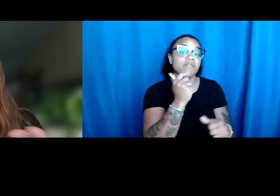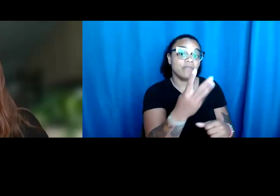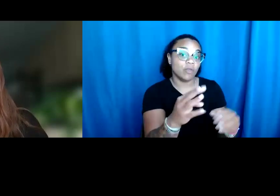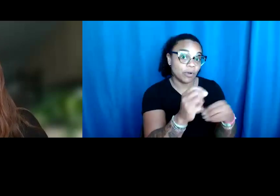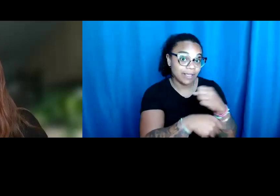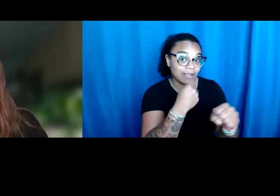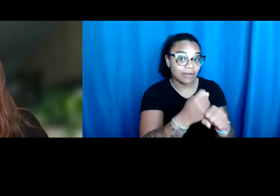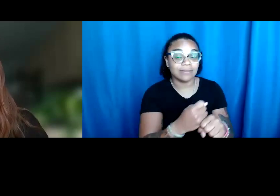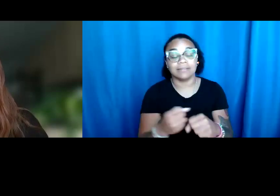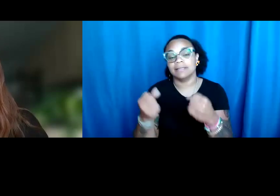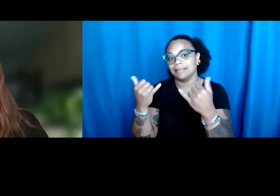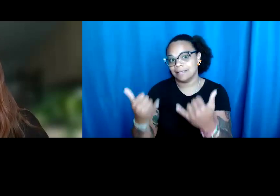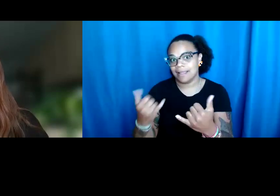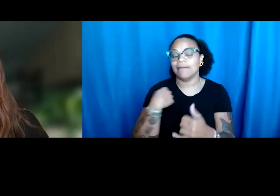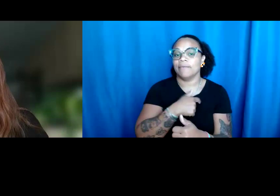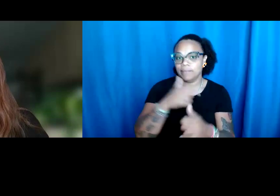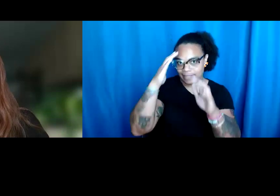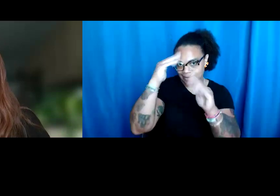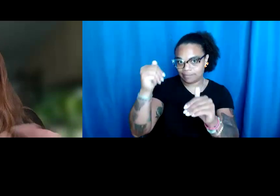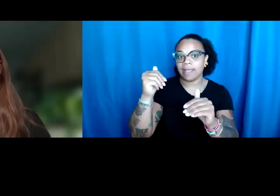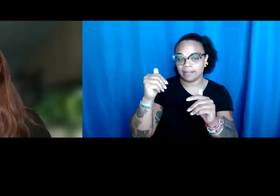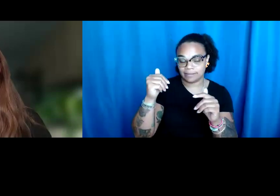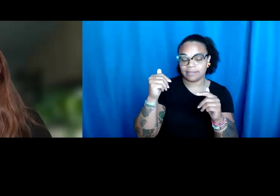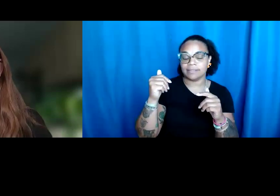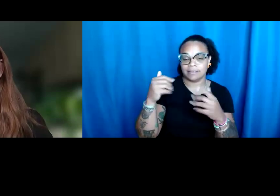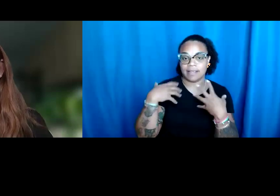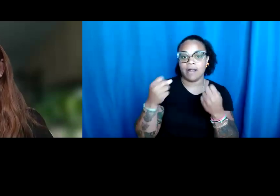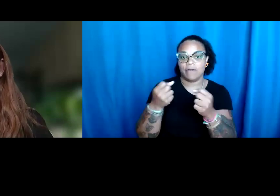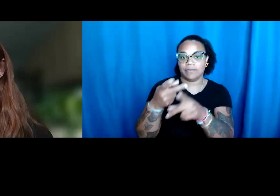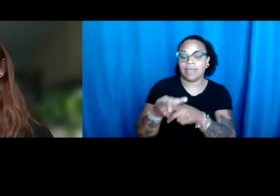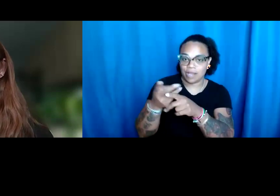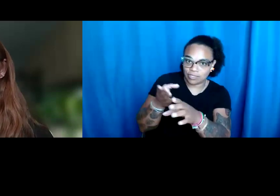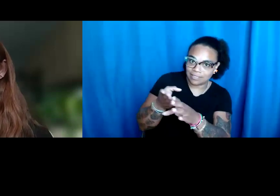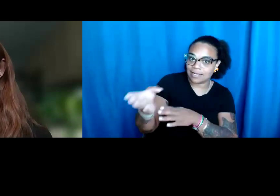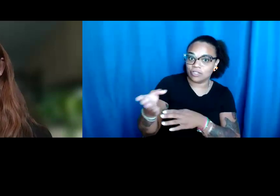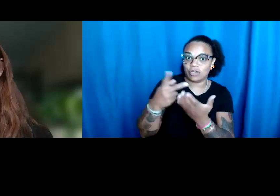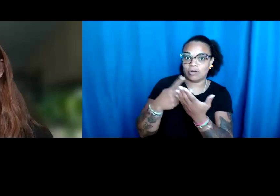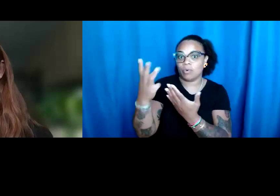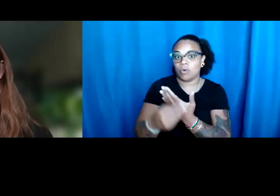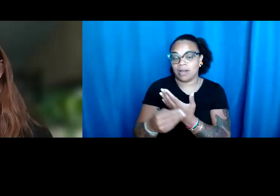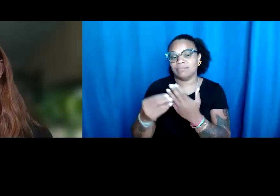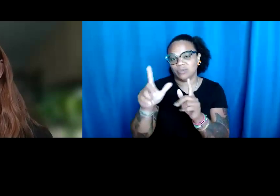At this point we do expect the health care sector program to expire at the end of 2024.